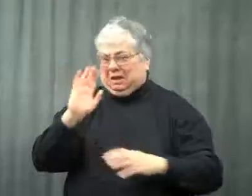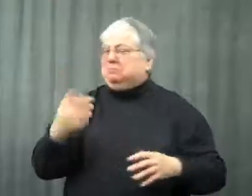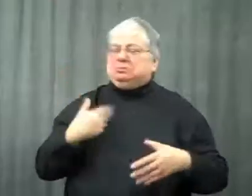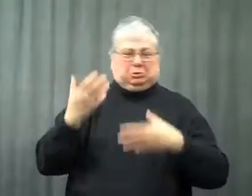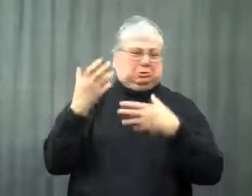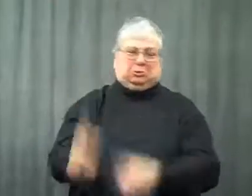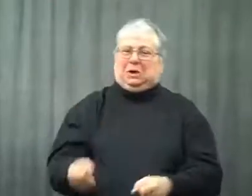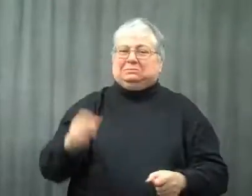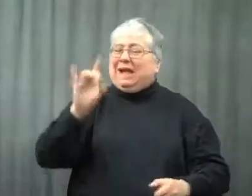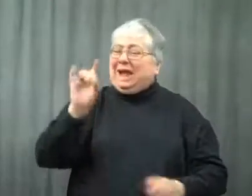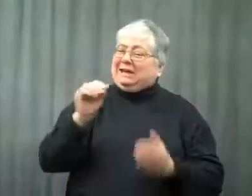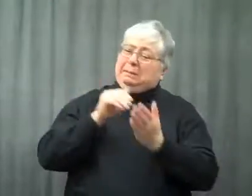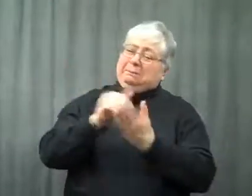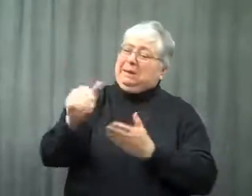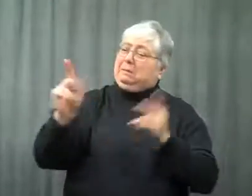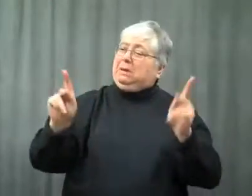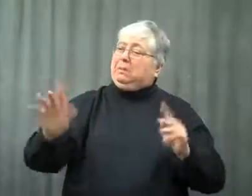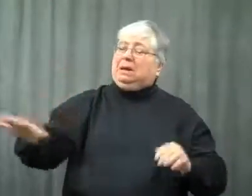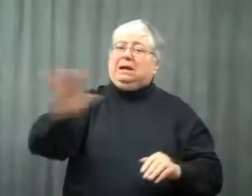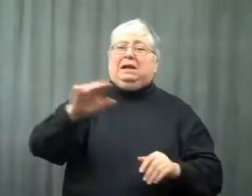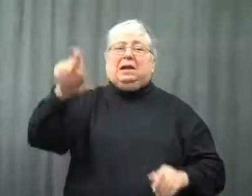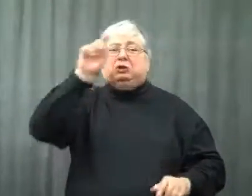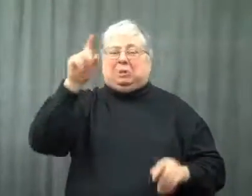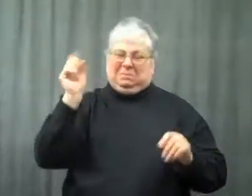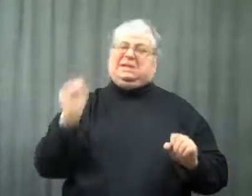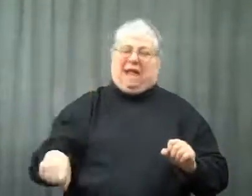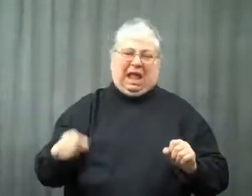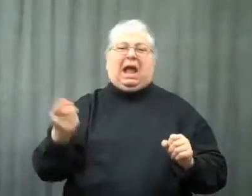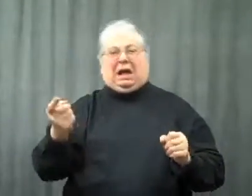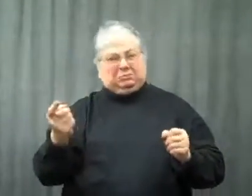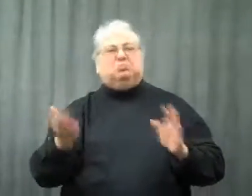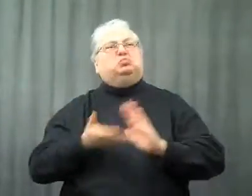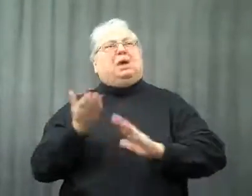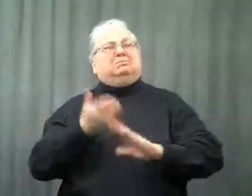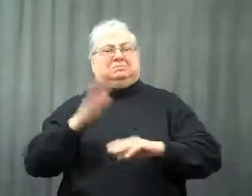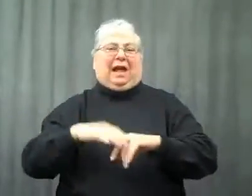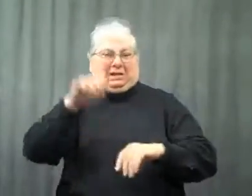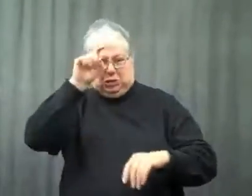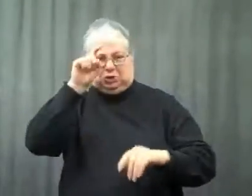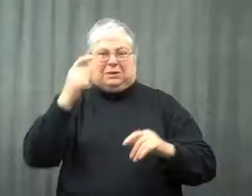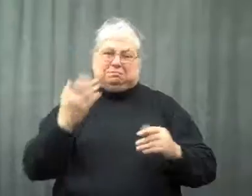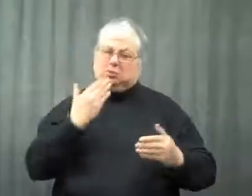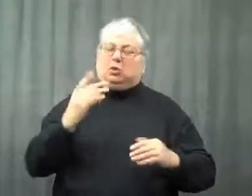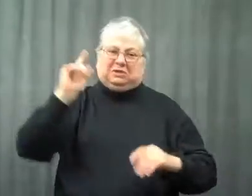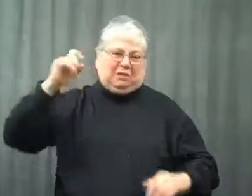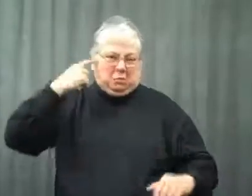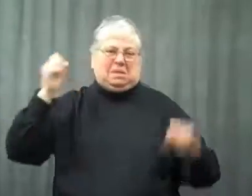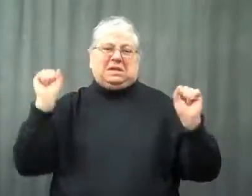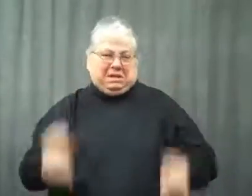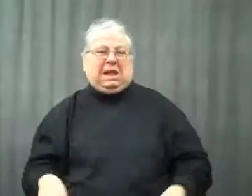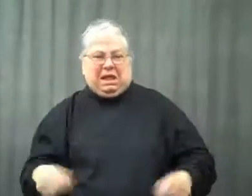He said, "I trust 80 million Egyptians to run the country."